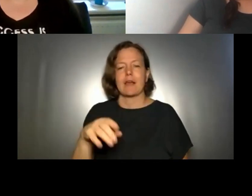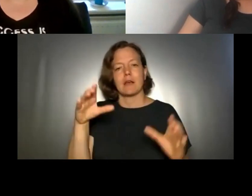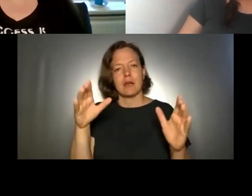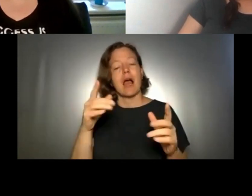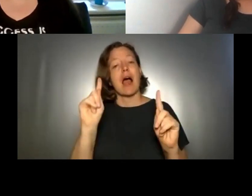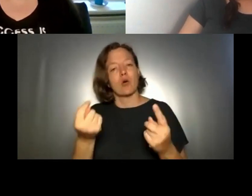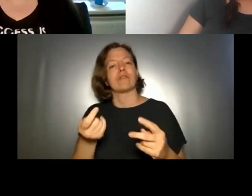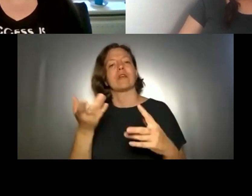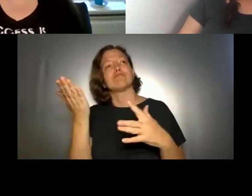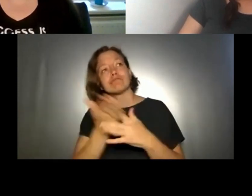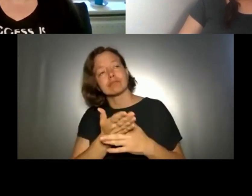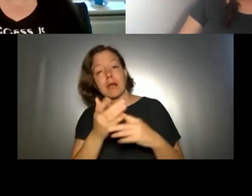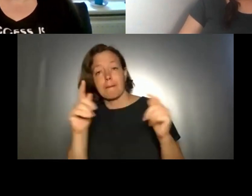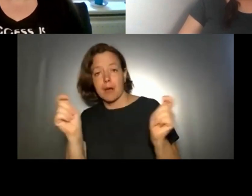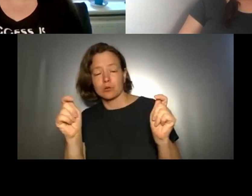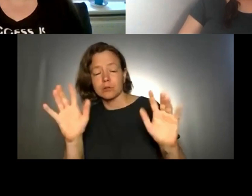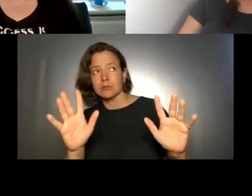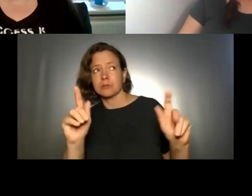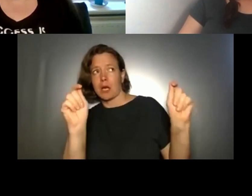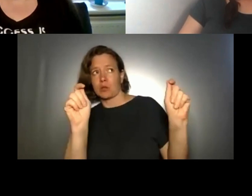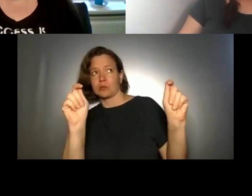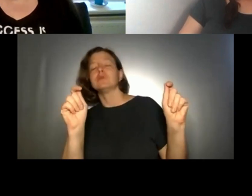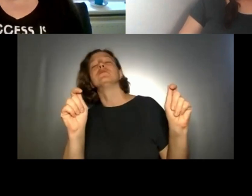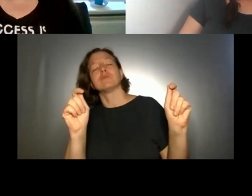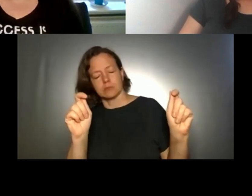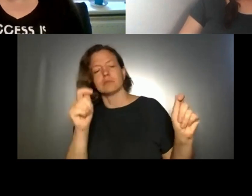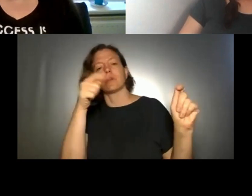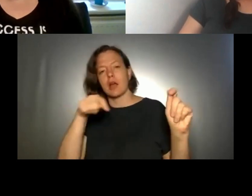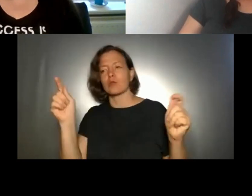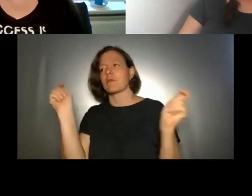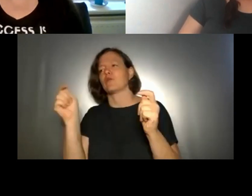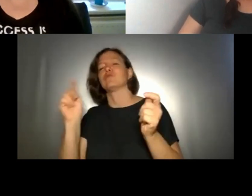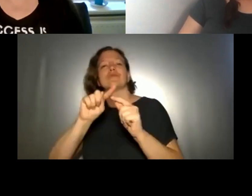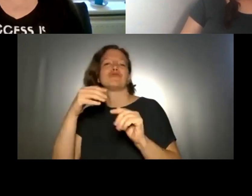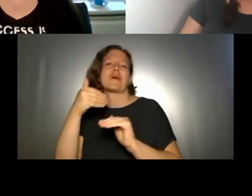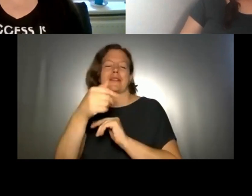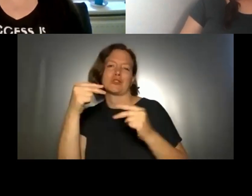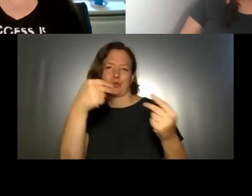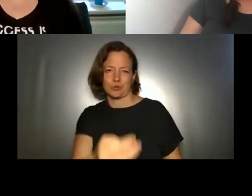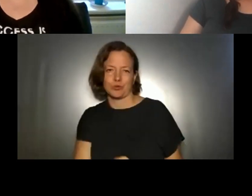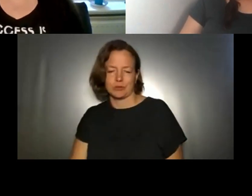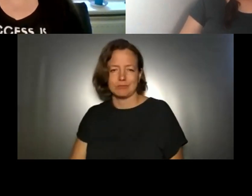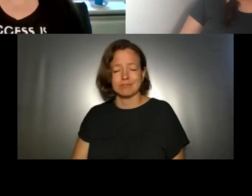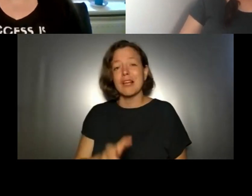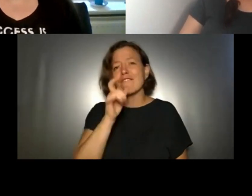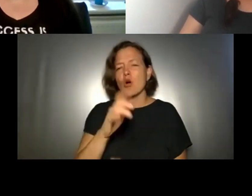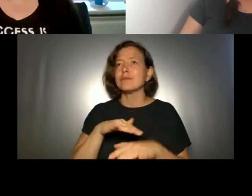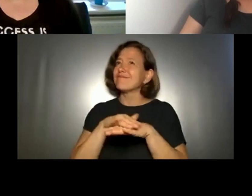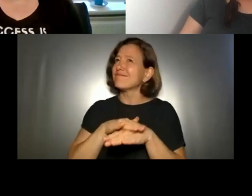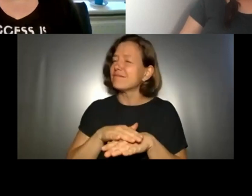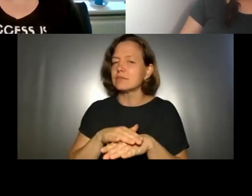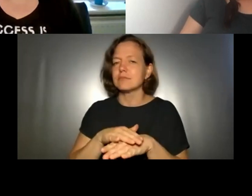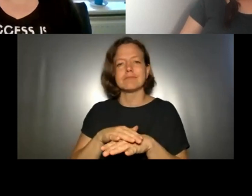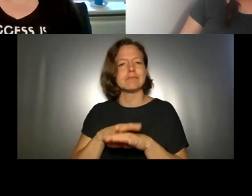And don't feel like you have to apologize for that. This space is for you. So, take your time.